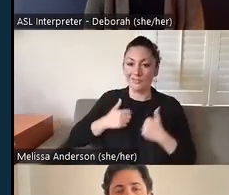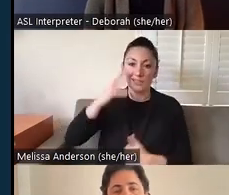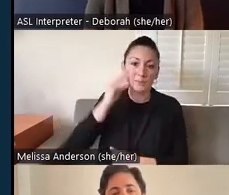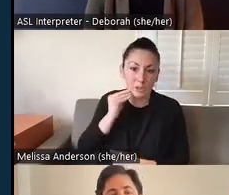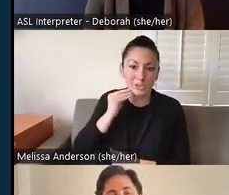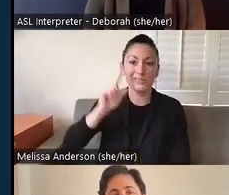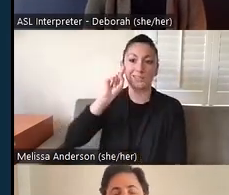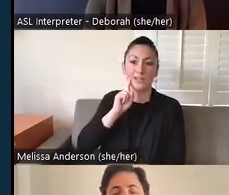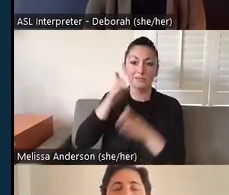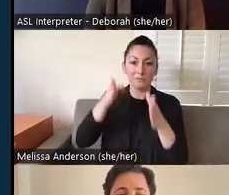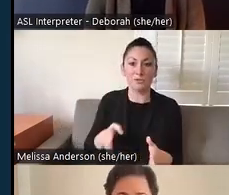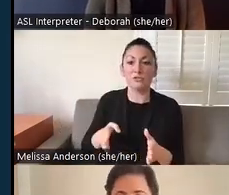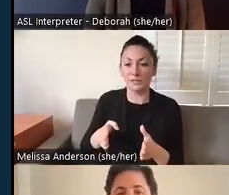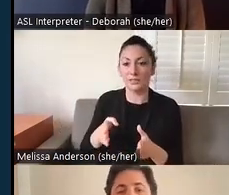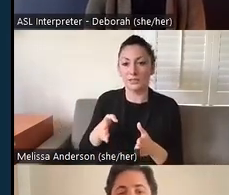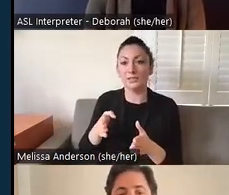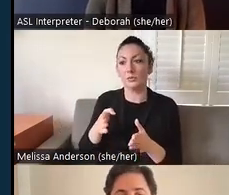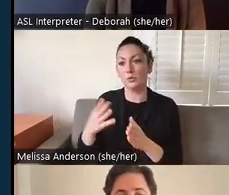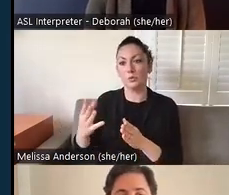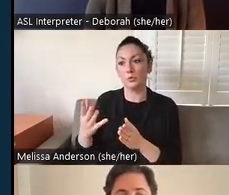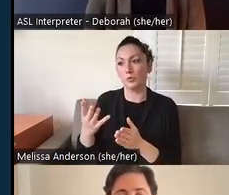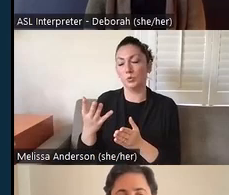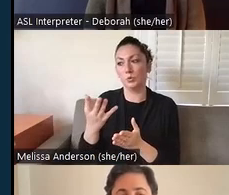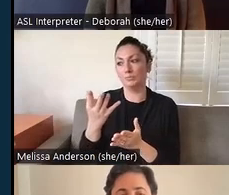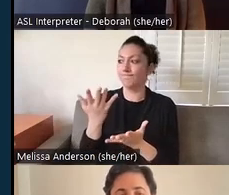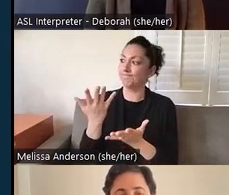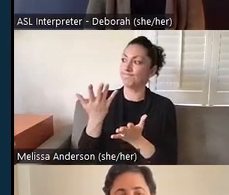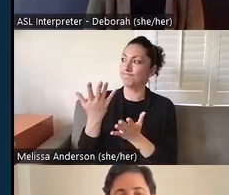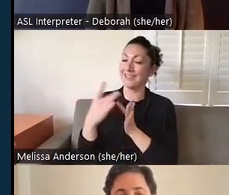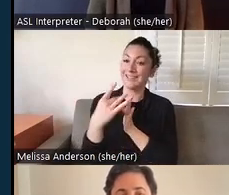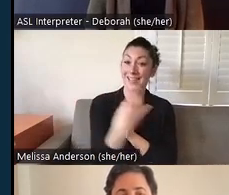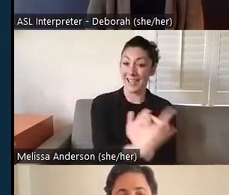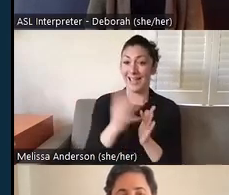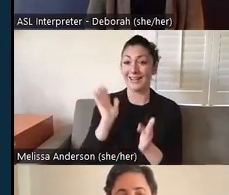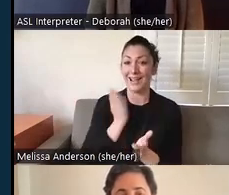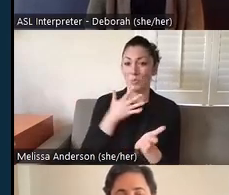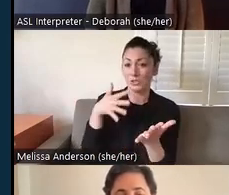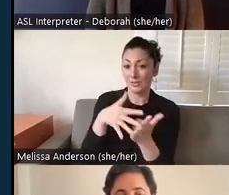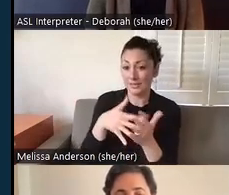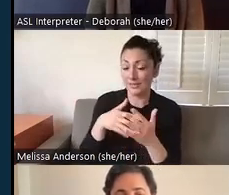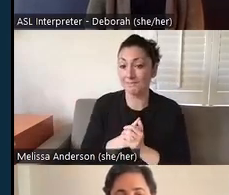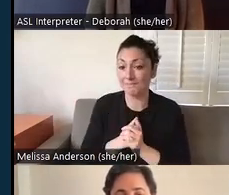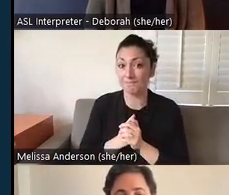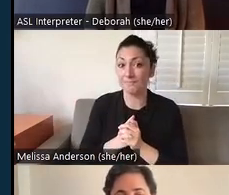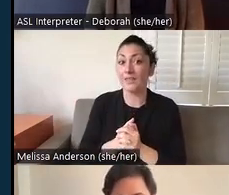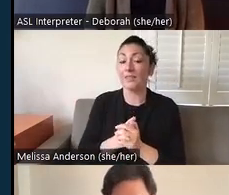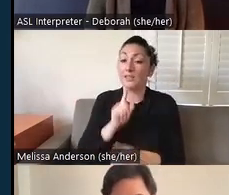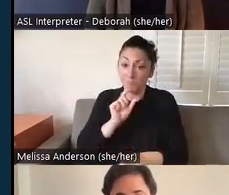but what they bring with them is their lived as a Deaf person who guides our study